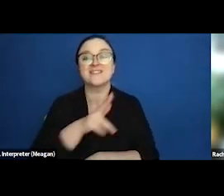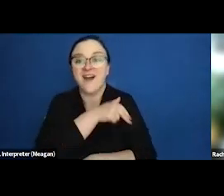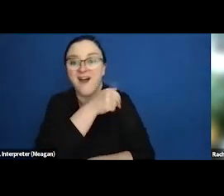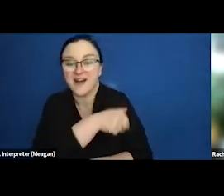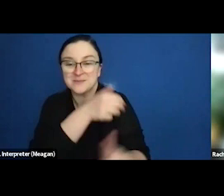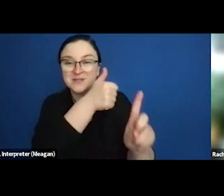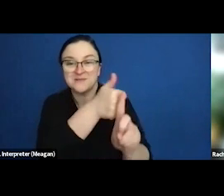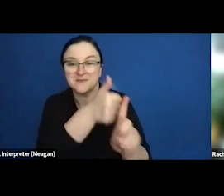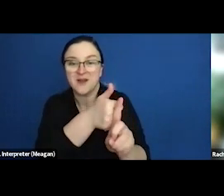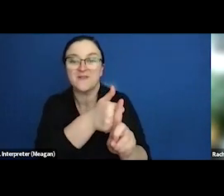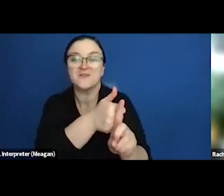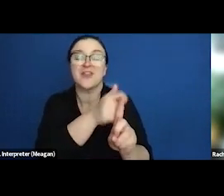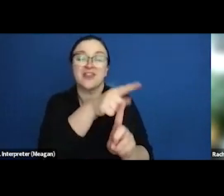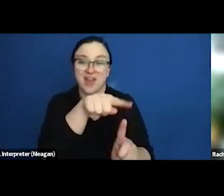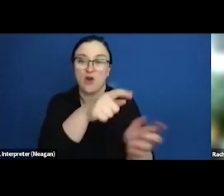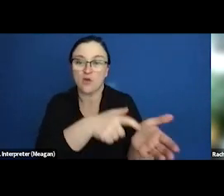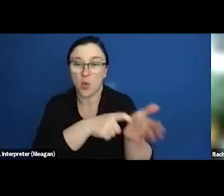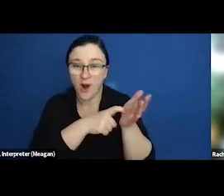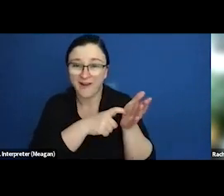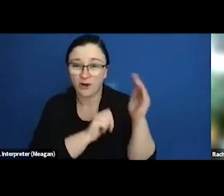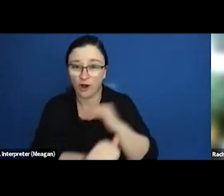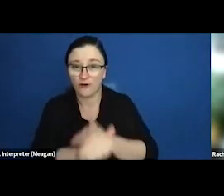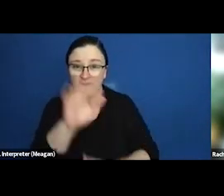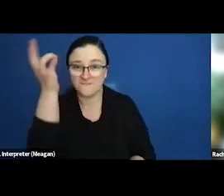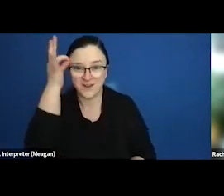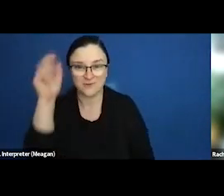they're actually obligated under federal tax law